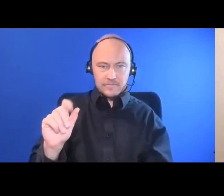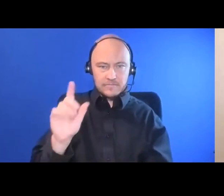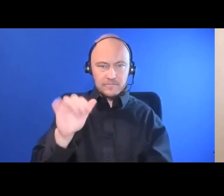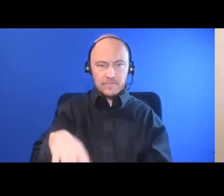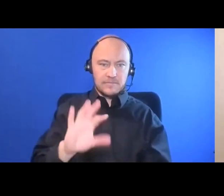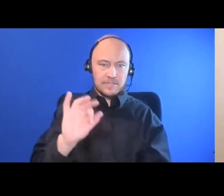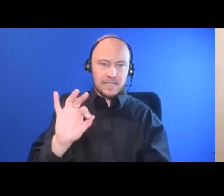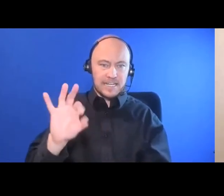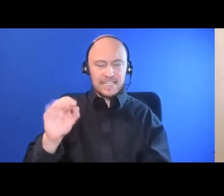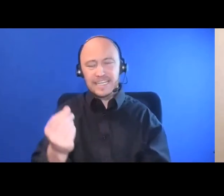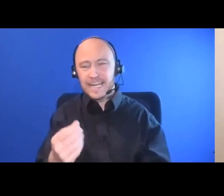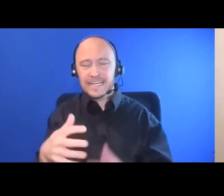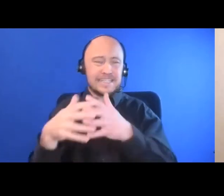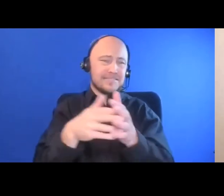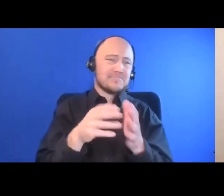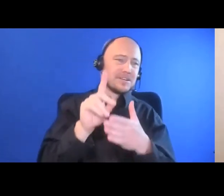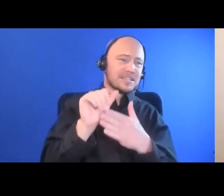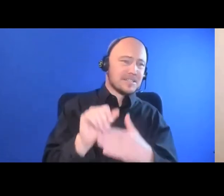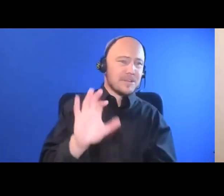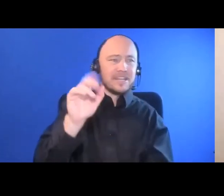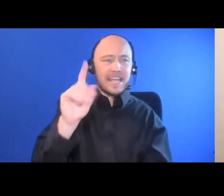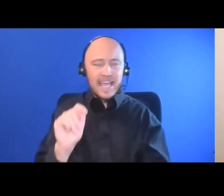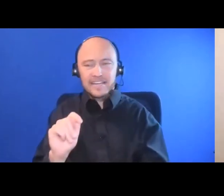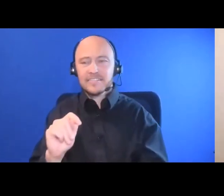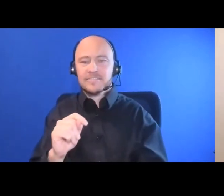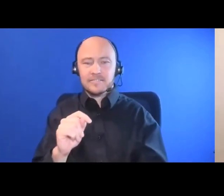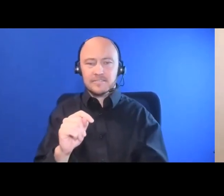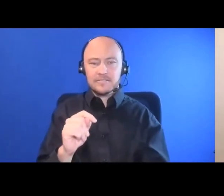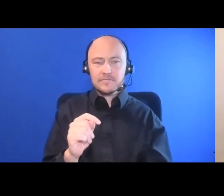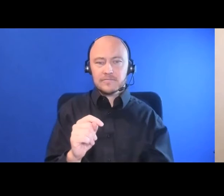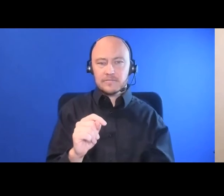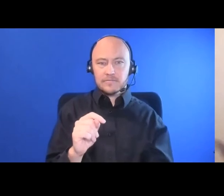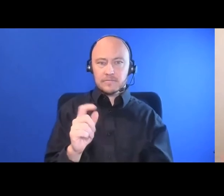the Americans Disabilities Act, it was just this sea change